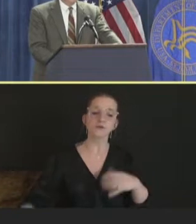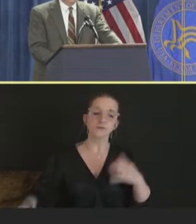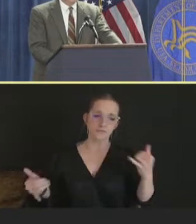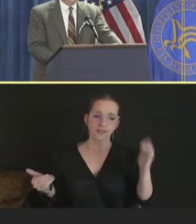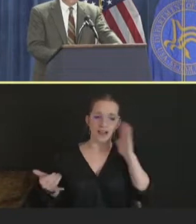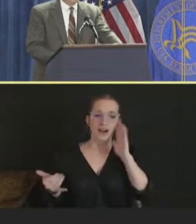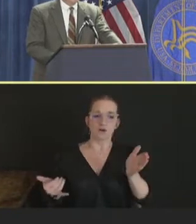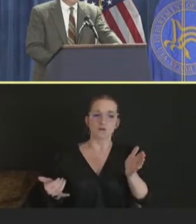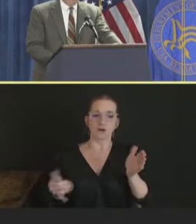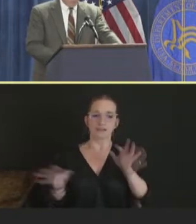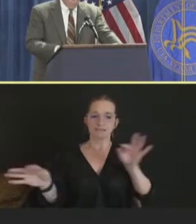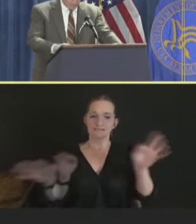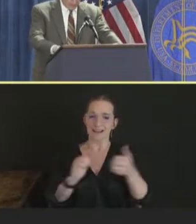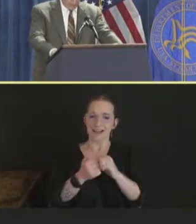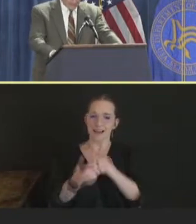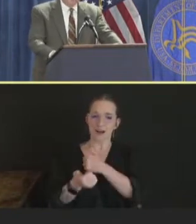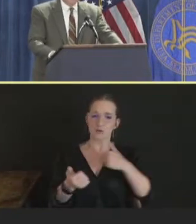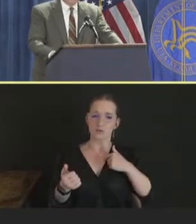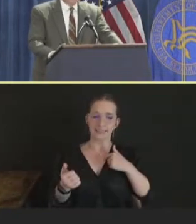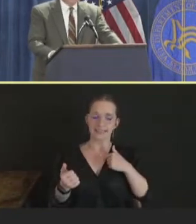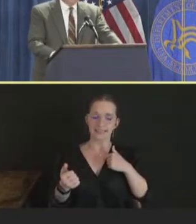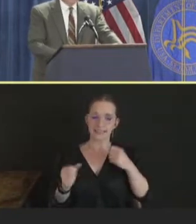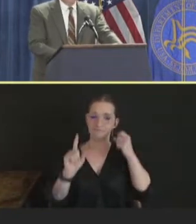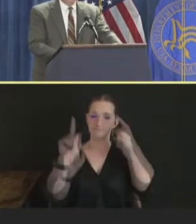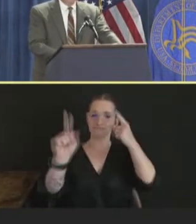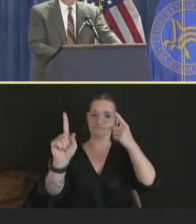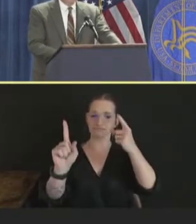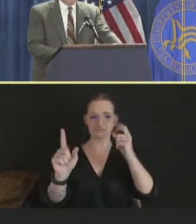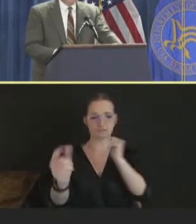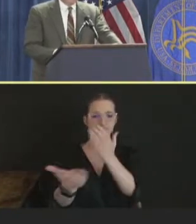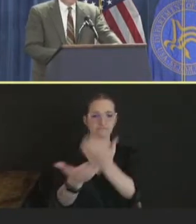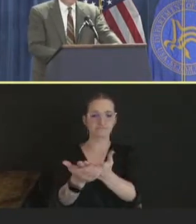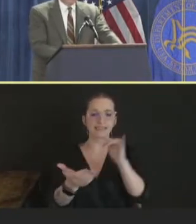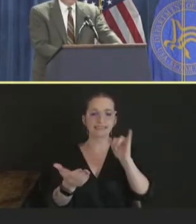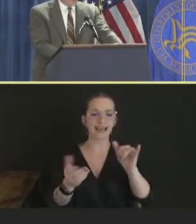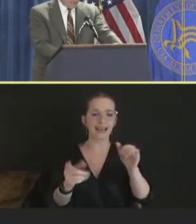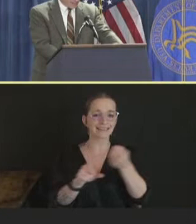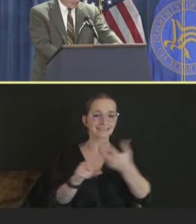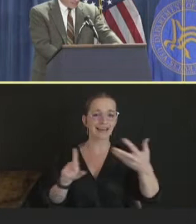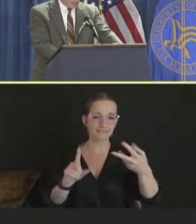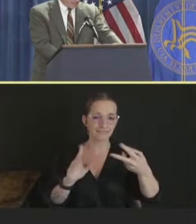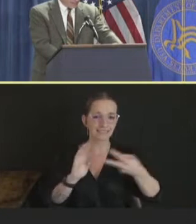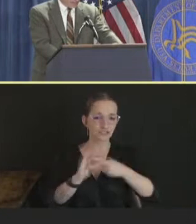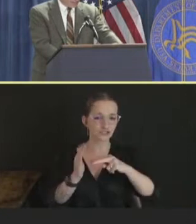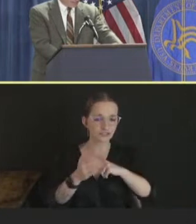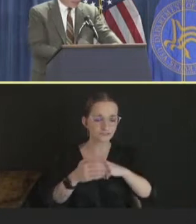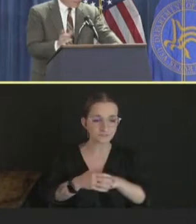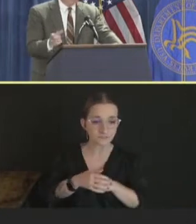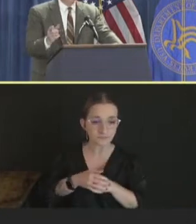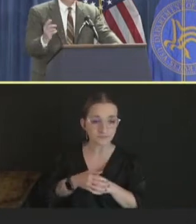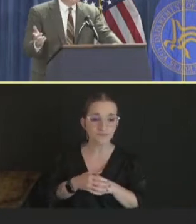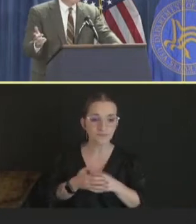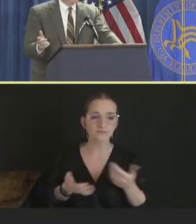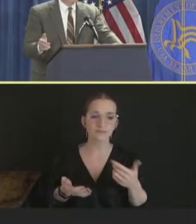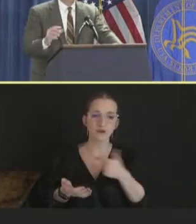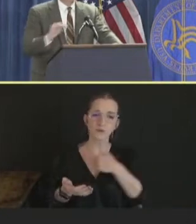of what it is that we're working on. There are several terms that get thrown around with vaccination, including confidence, hesitancy,